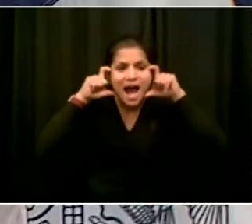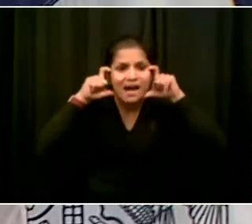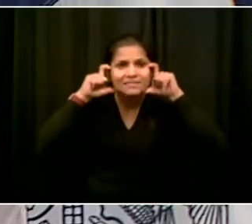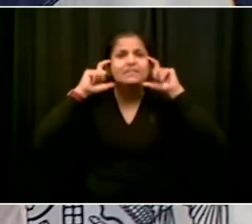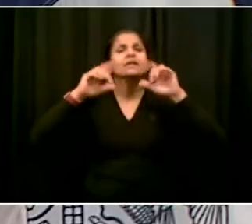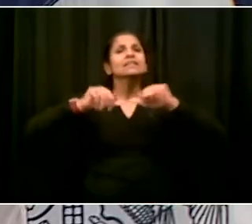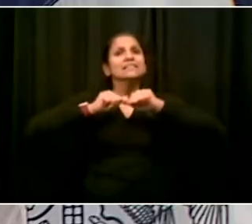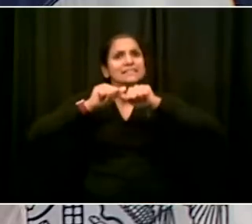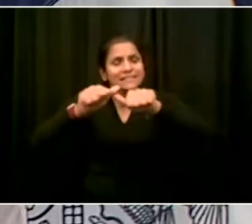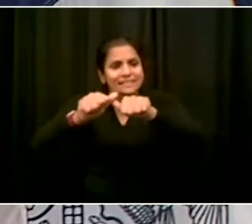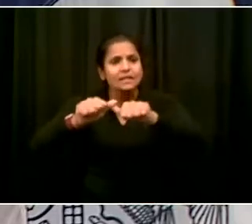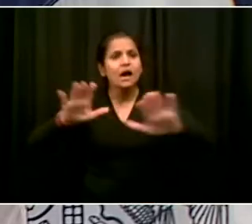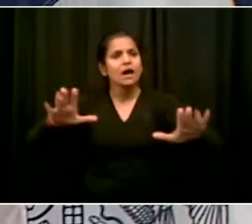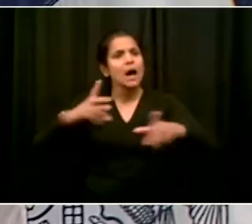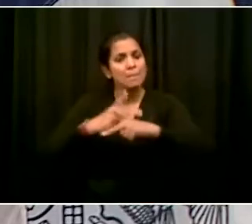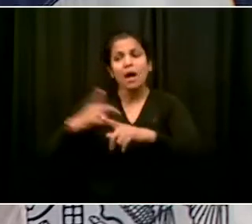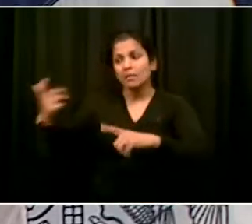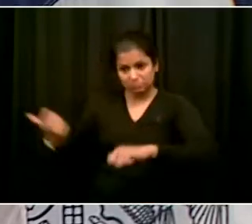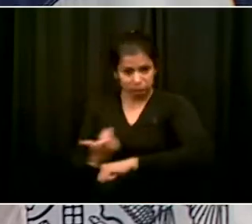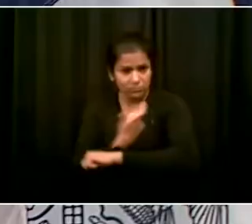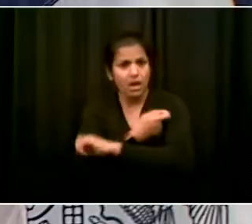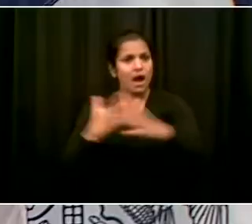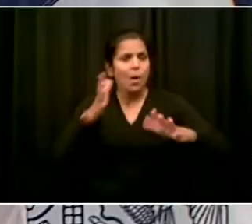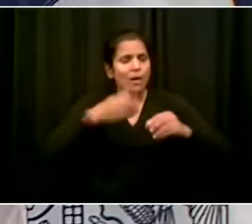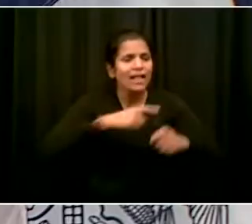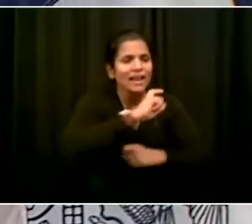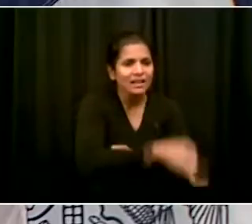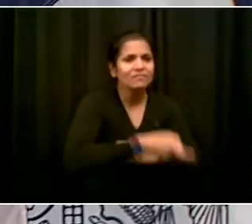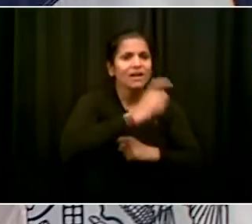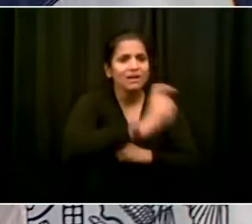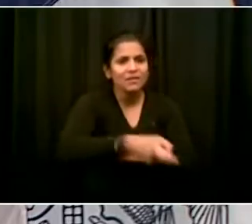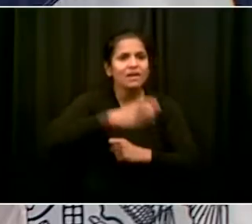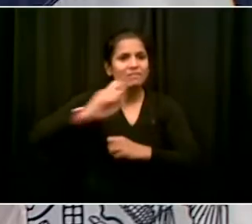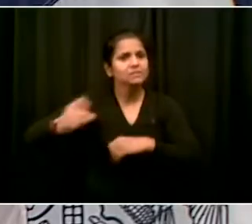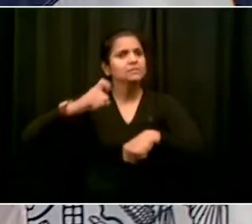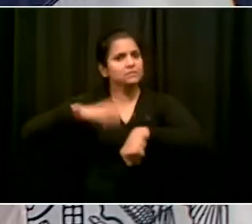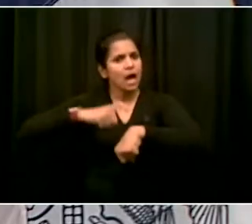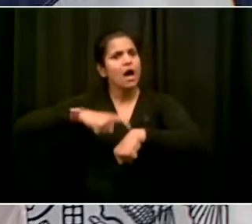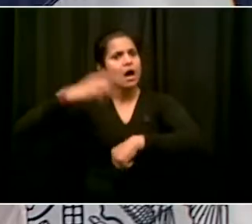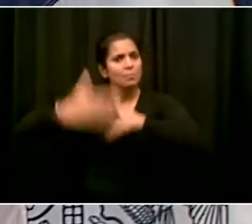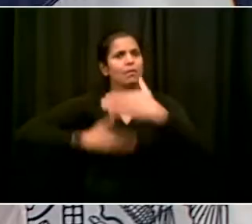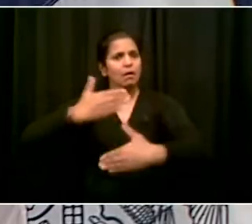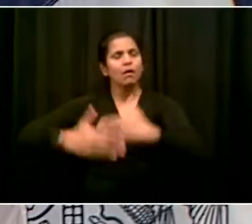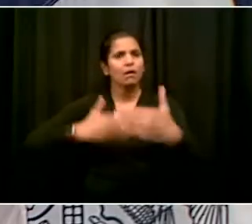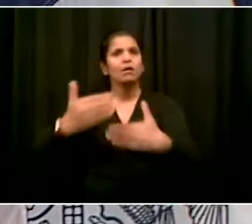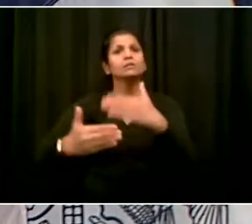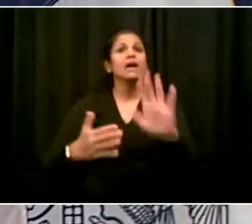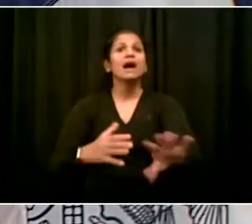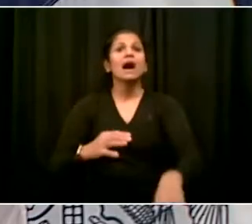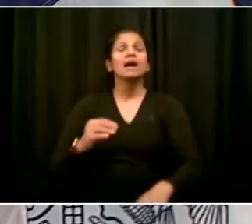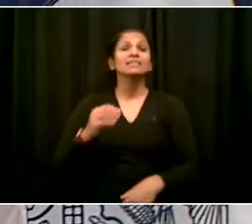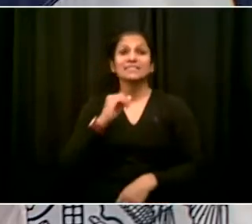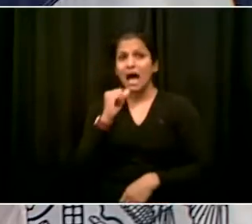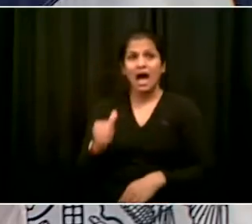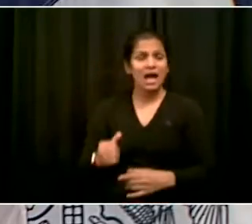I THINK YOU'RE GOING TO SEE THEHE LIGHT AT THE END OF THE TUNNEL THAT'S GOING G O T ENCOURAGE YOU TO STAY TOUGH, STAY DISCIPLINEDD. WE NEED D HATT FOR